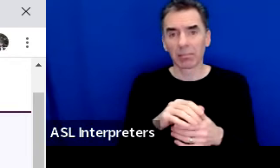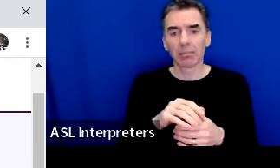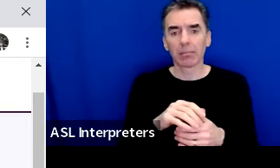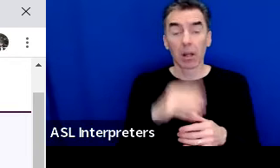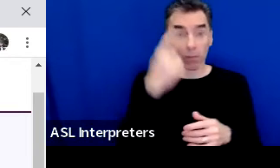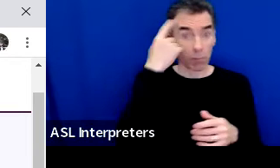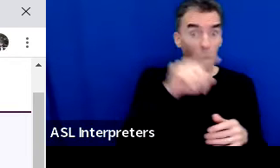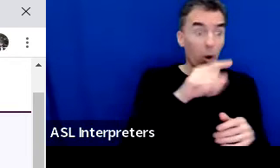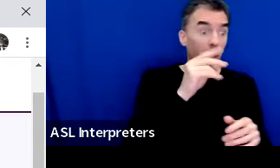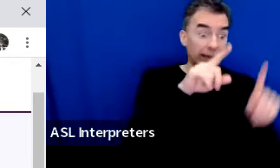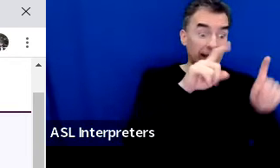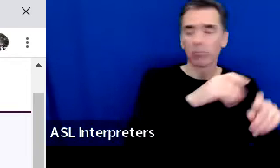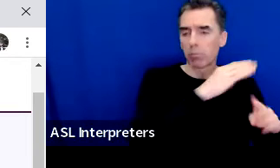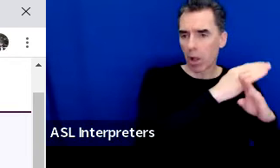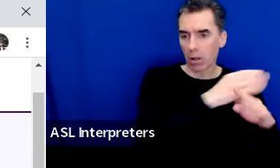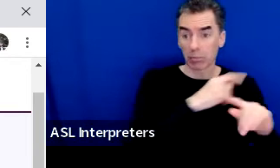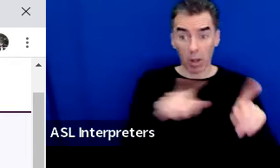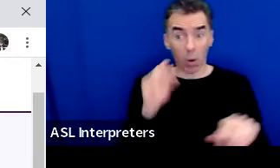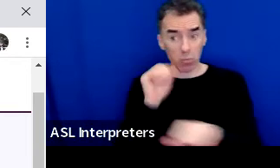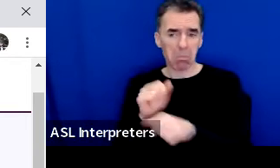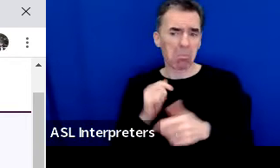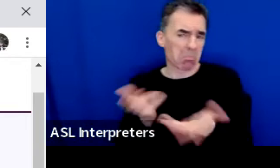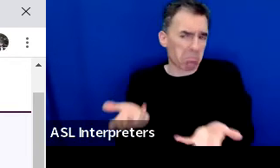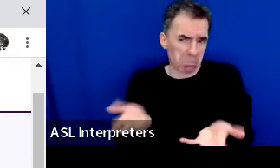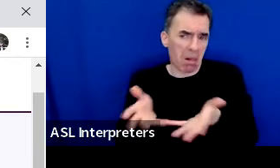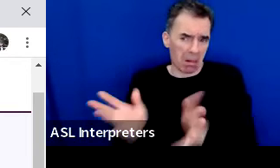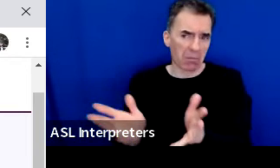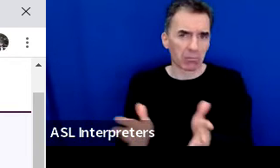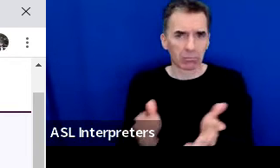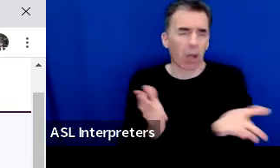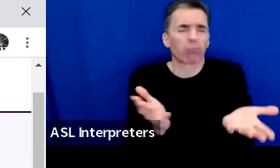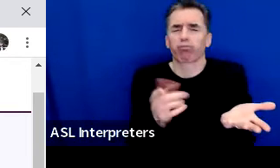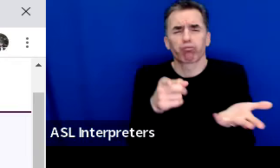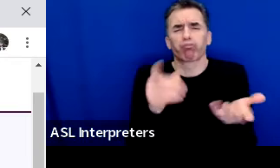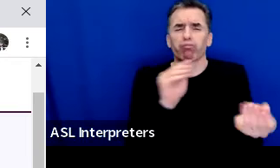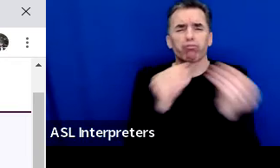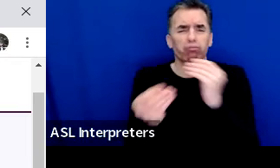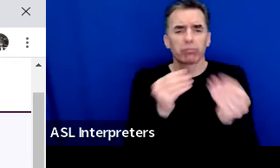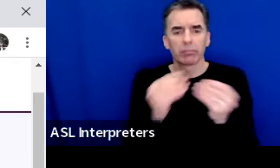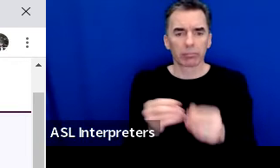OK. And you do what you want. I never used the rubric, so I don't have a lot to say about the.